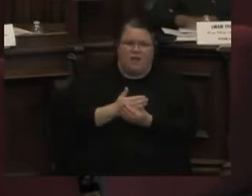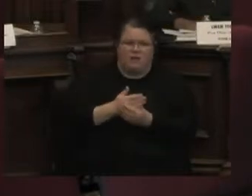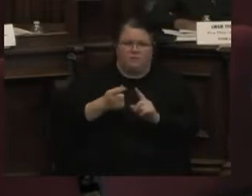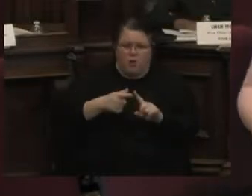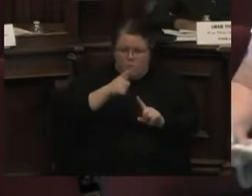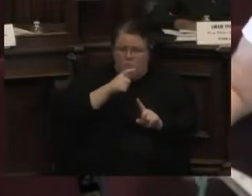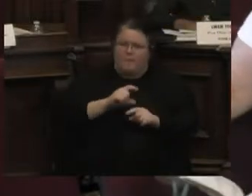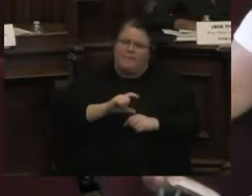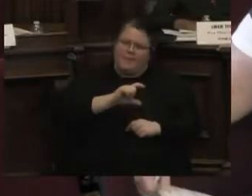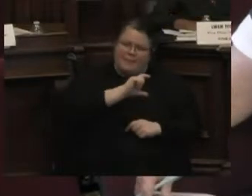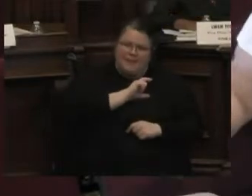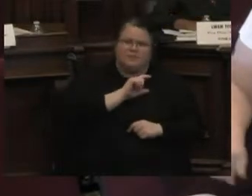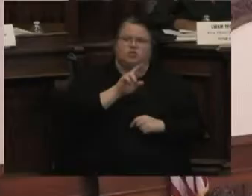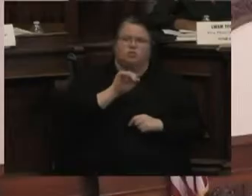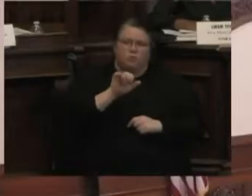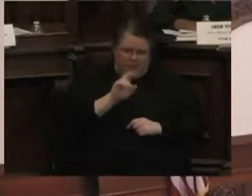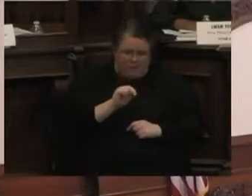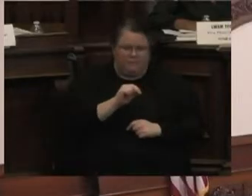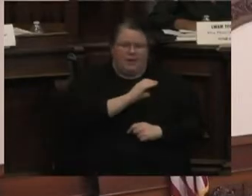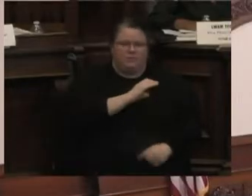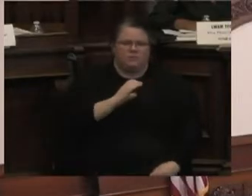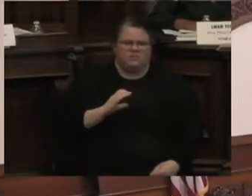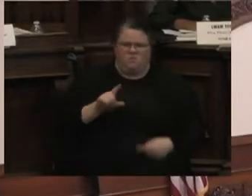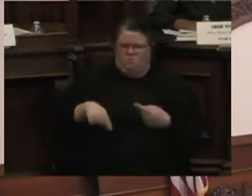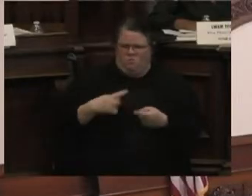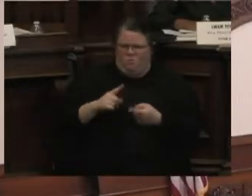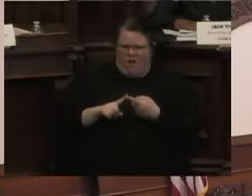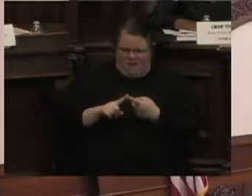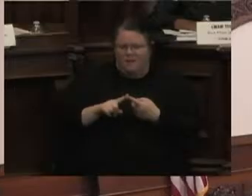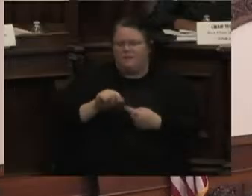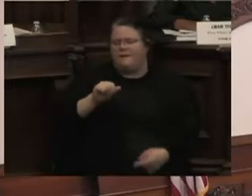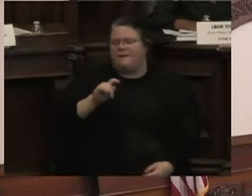Memorandum in opposition to